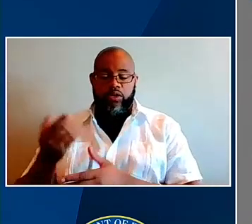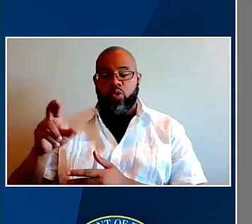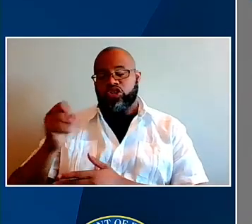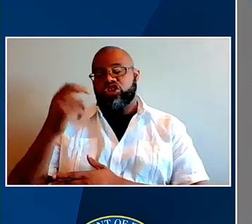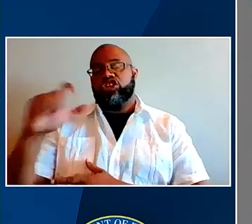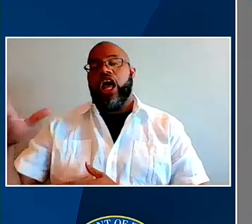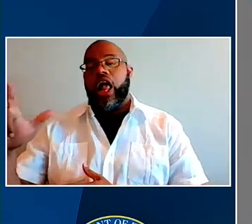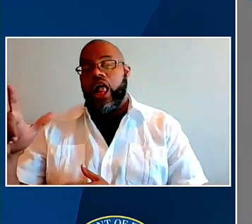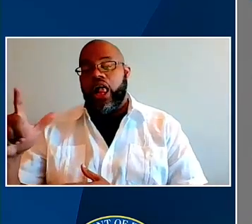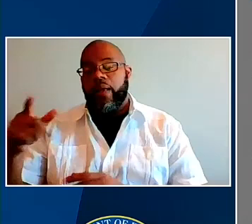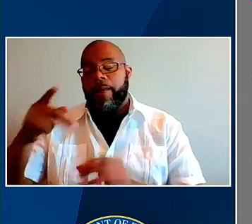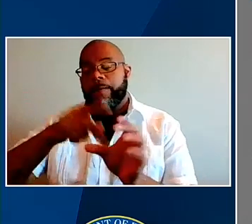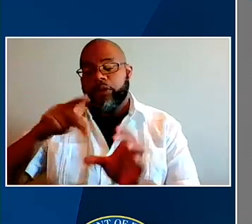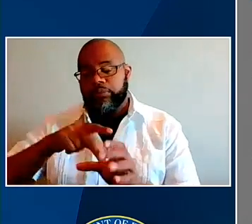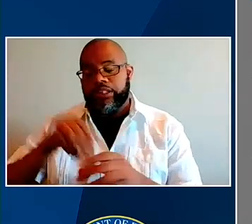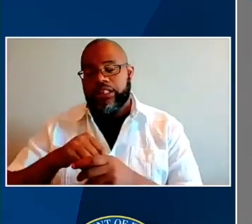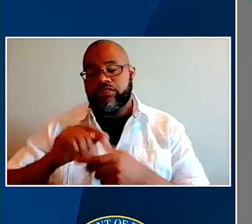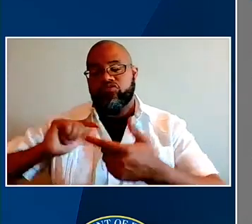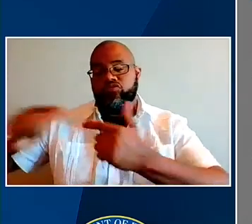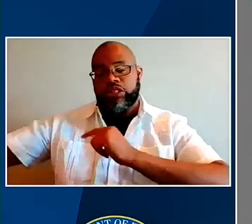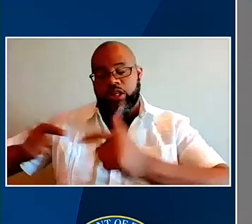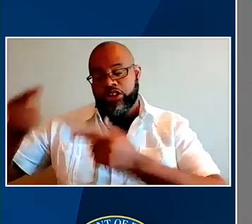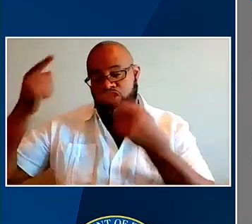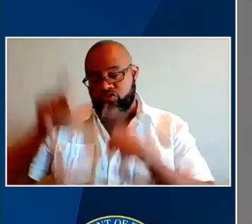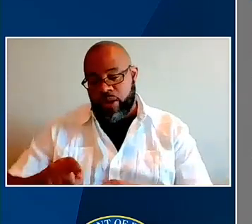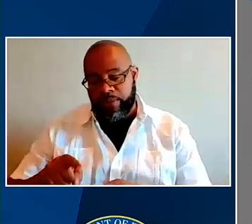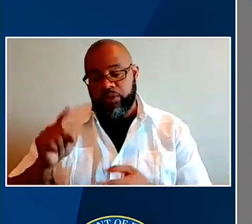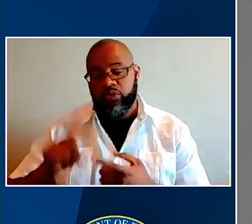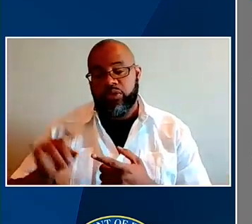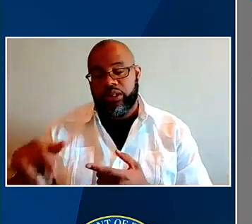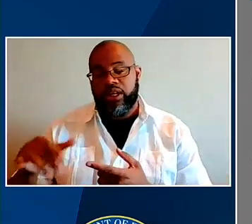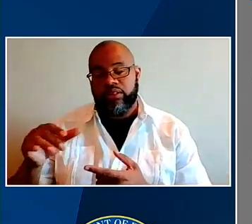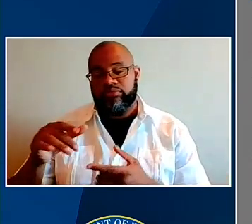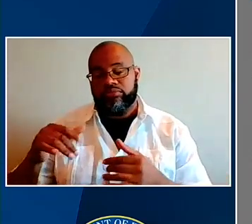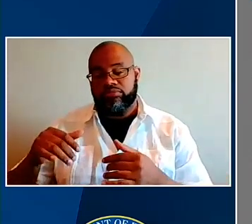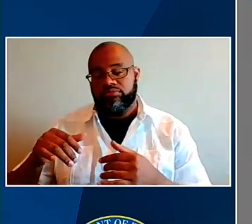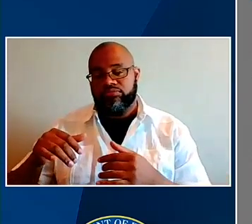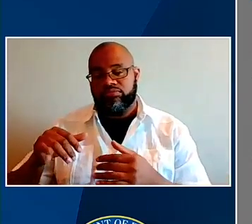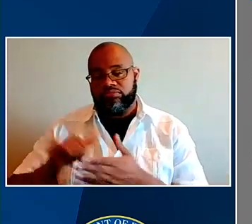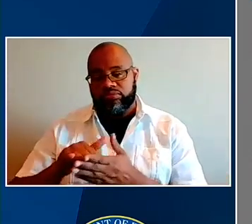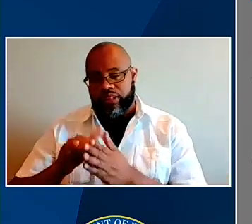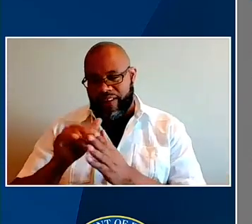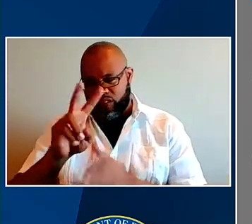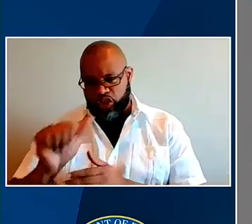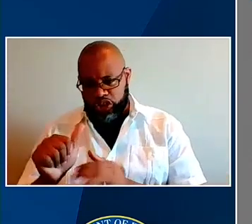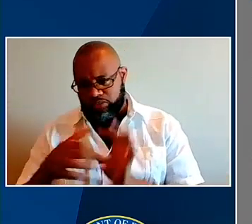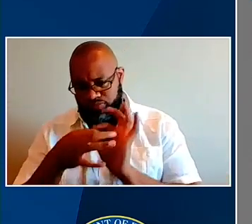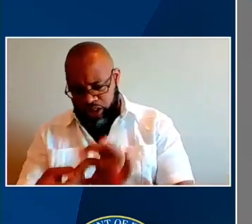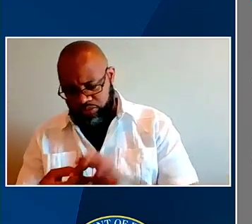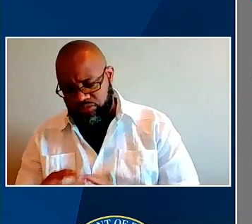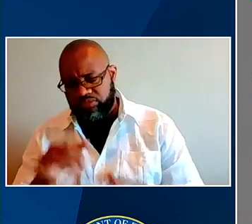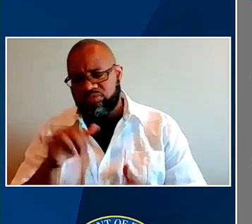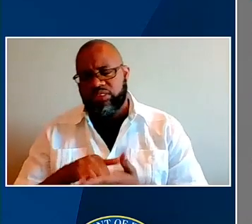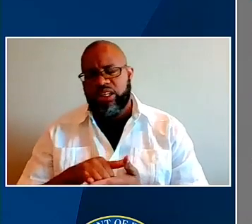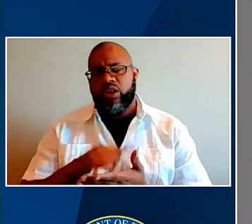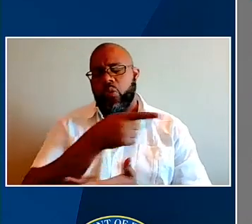participant in a reciprocity agreement to which the Commonwealth belongs. So that's what they have decided to do.